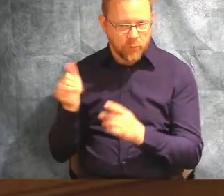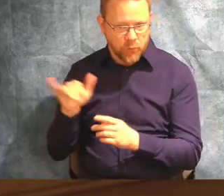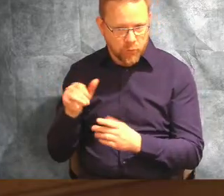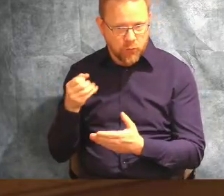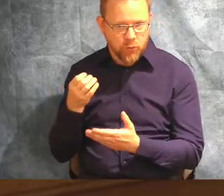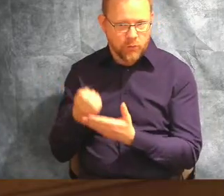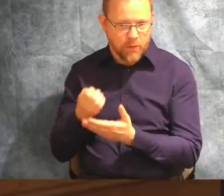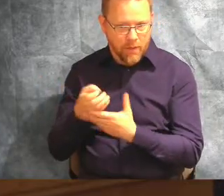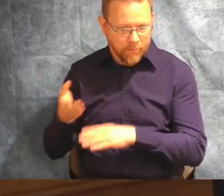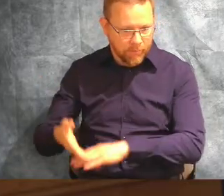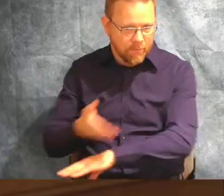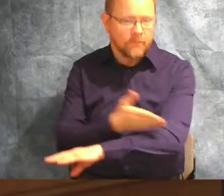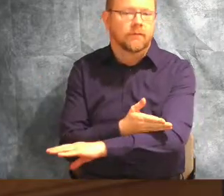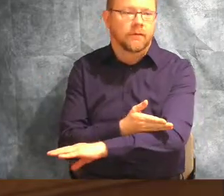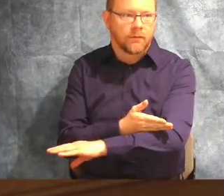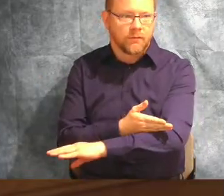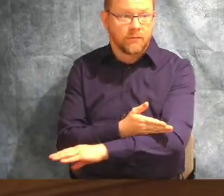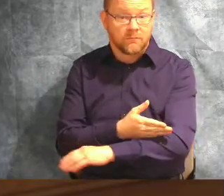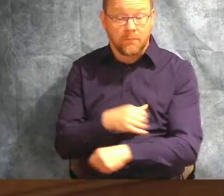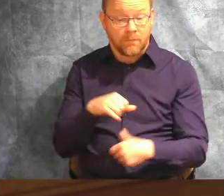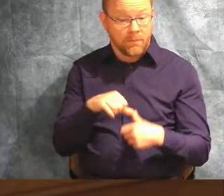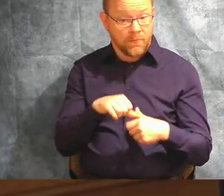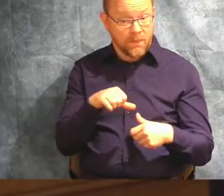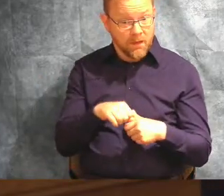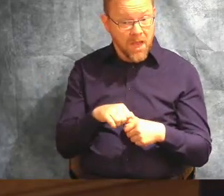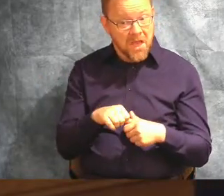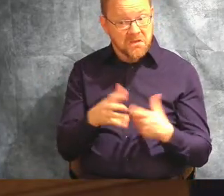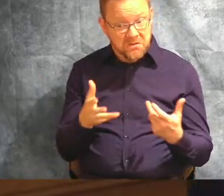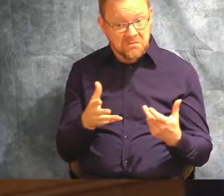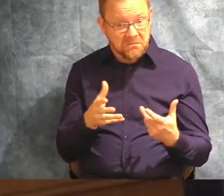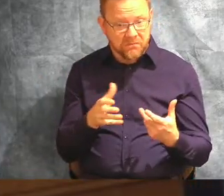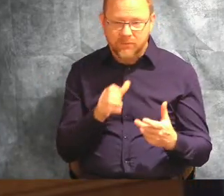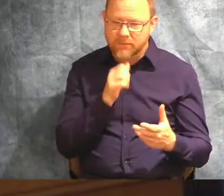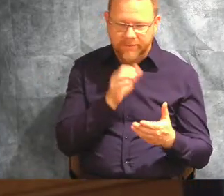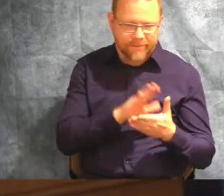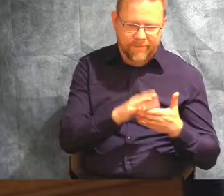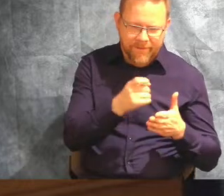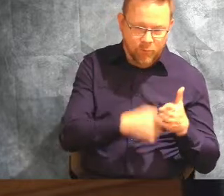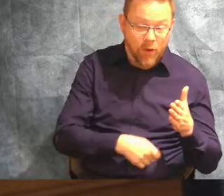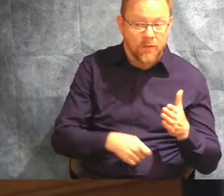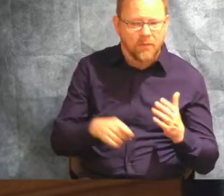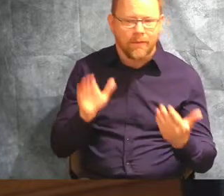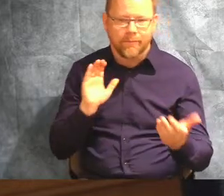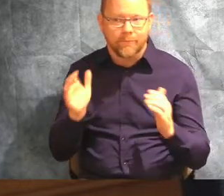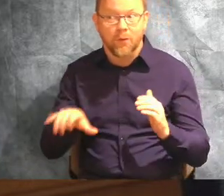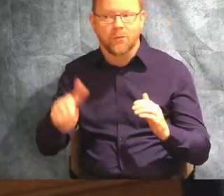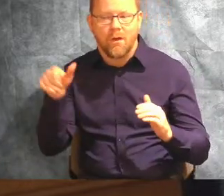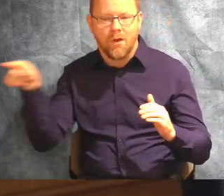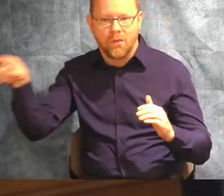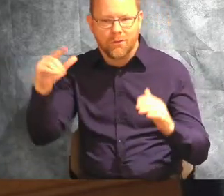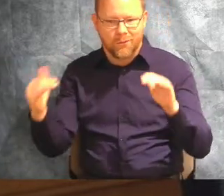and people the gas was a a nice not a nice price but lower than some of the other ones. So, a lot